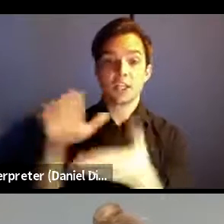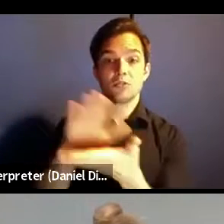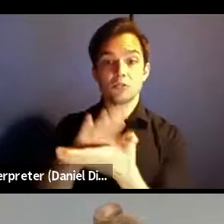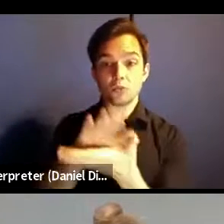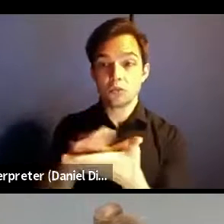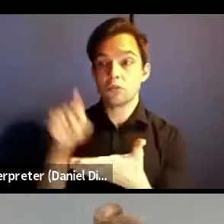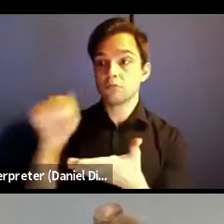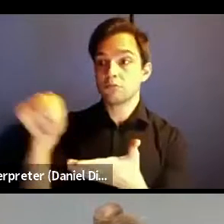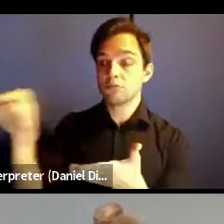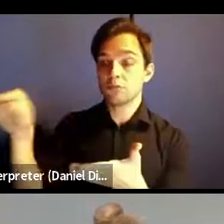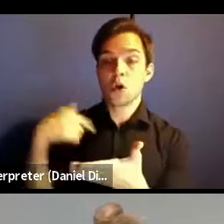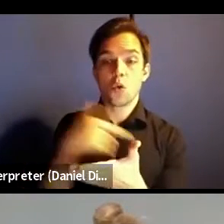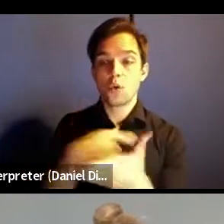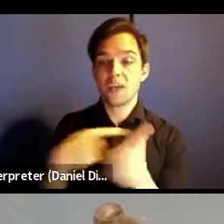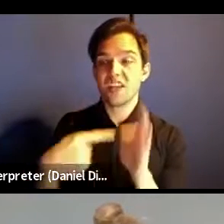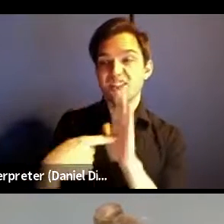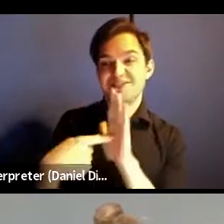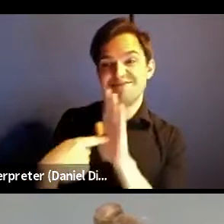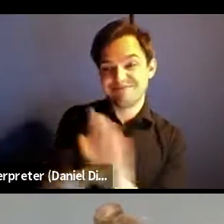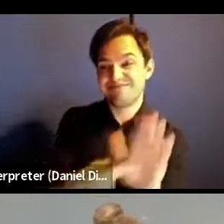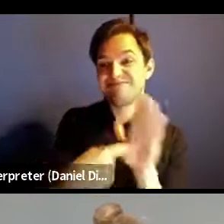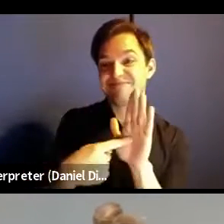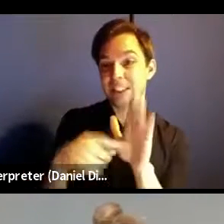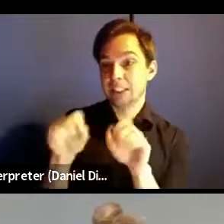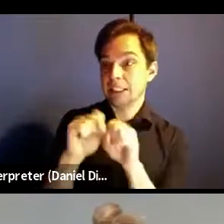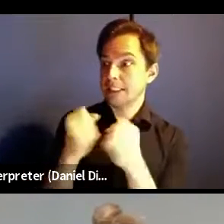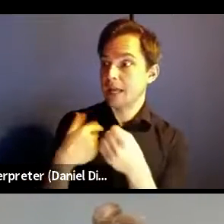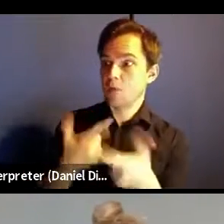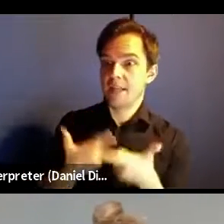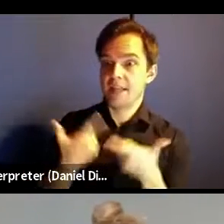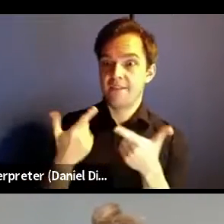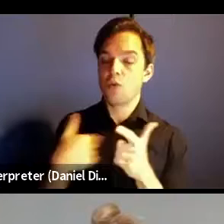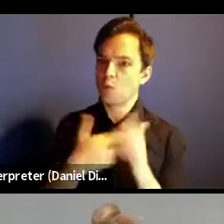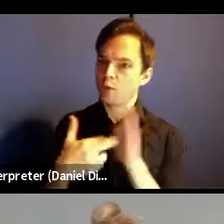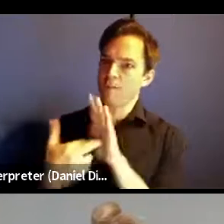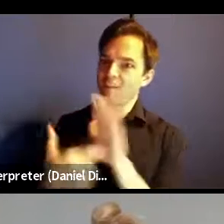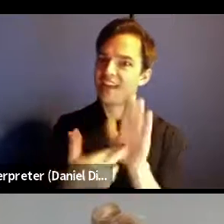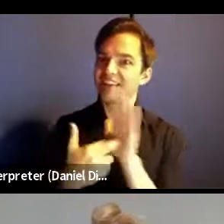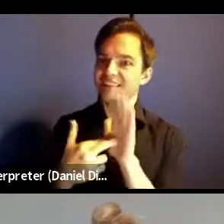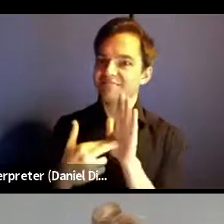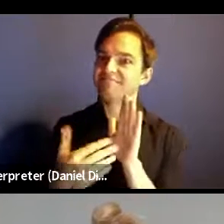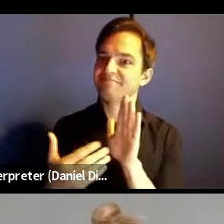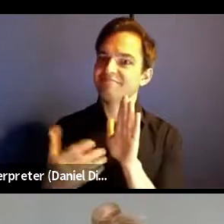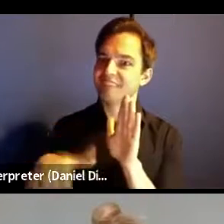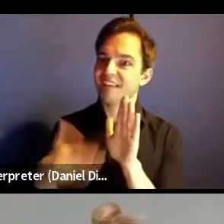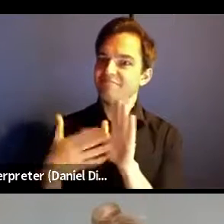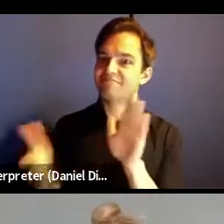we reflect and mirror the societies that we live in, right? And in many ways, particularly higher education, right?